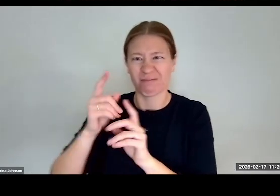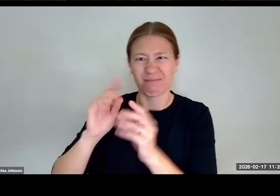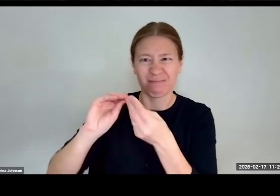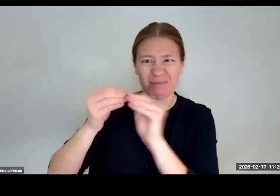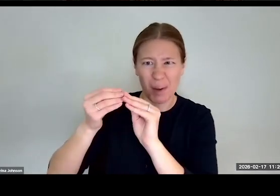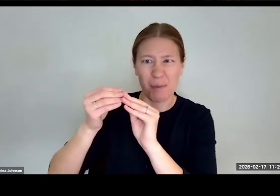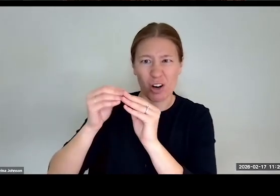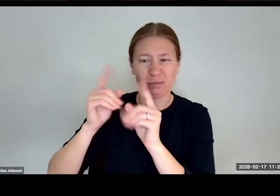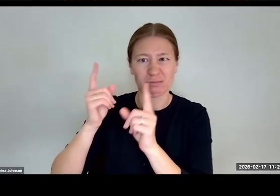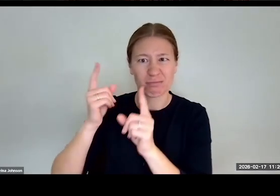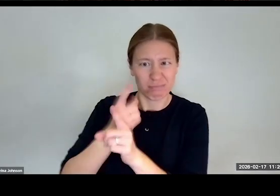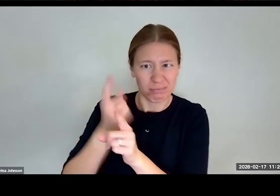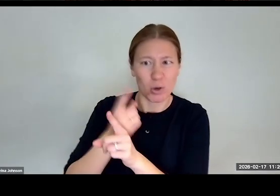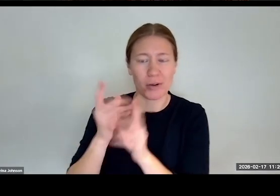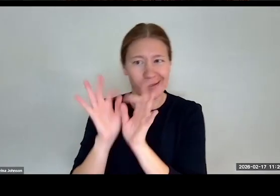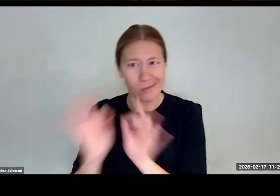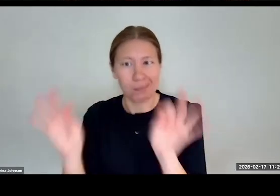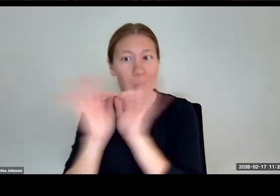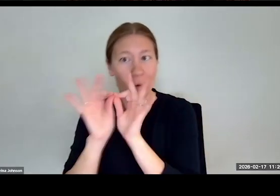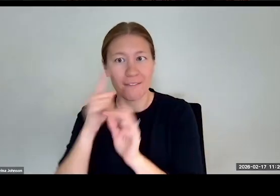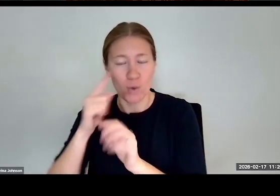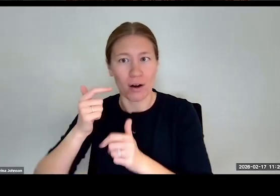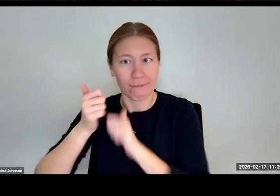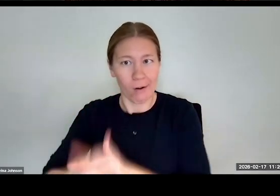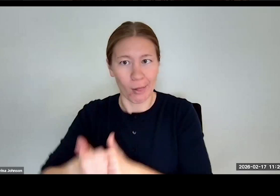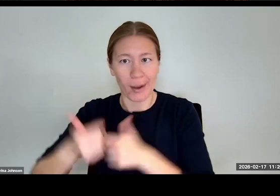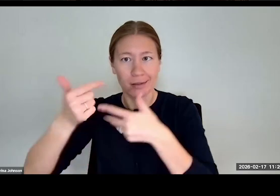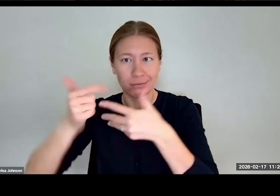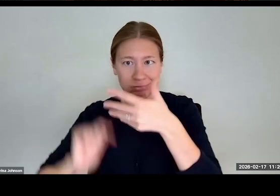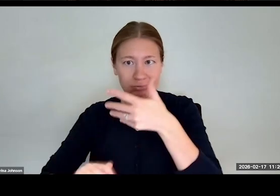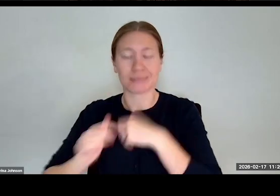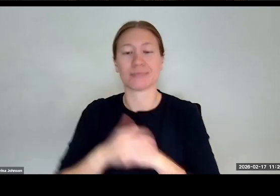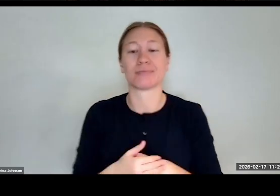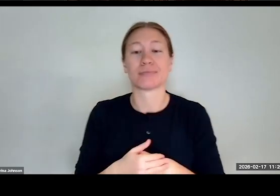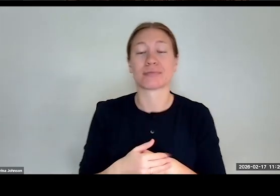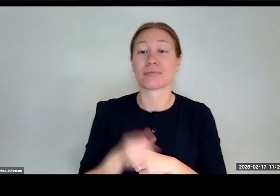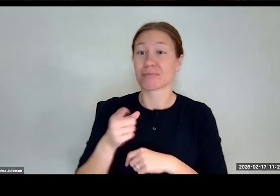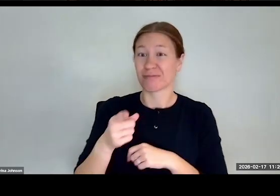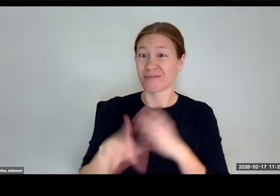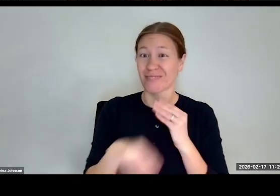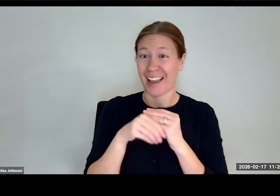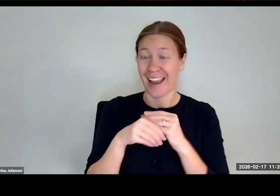The order is important when you are adding your lists in. If you want to have sub-list items,